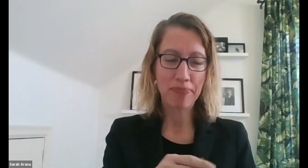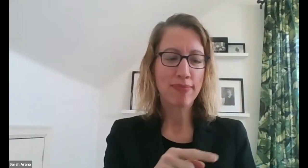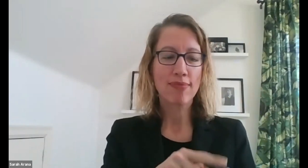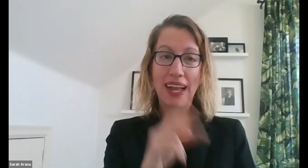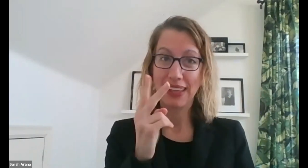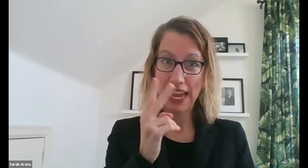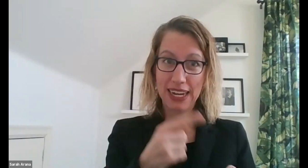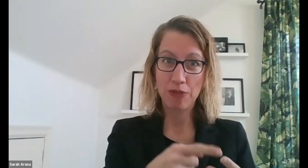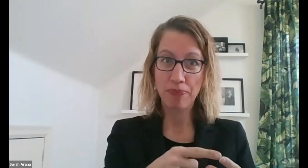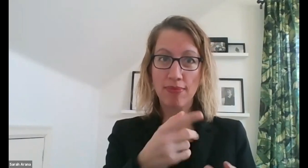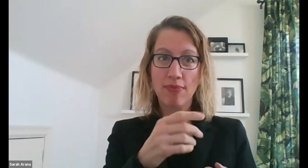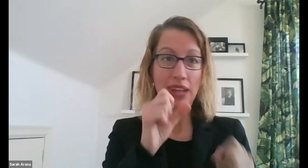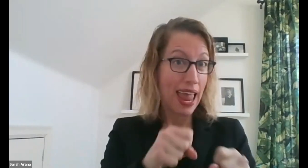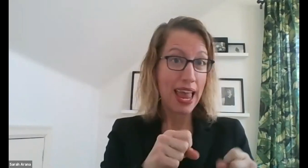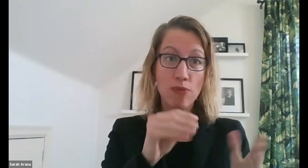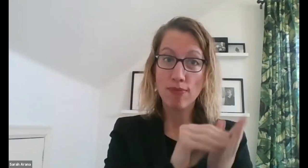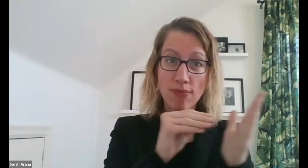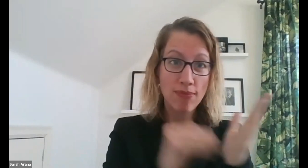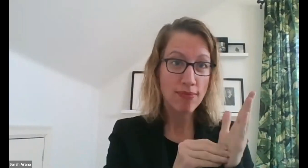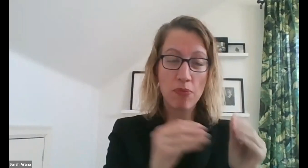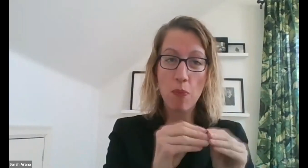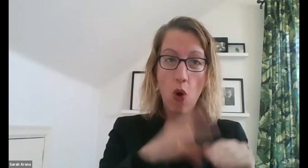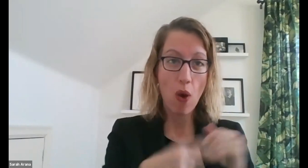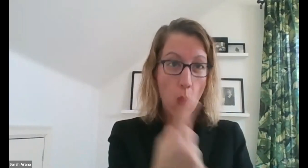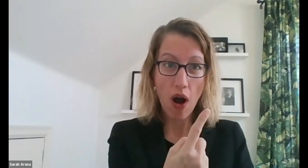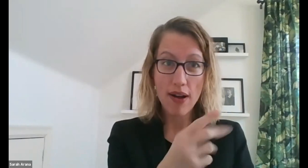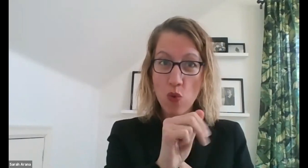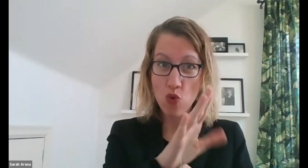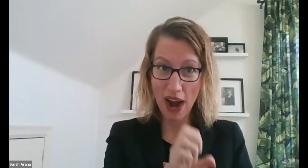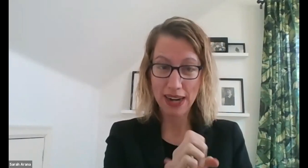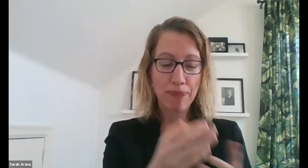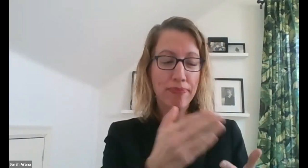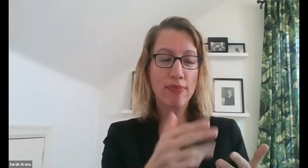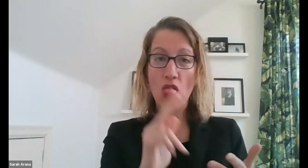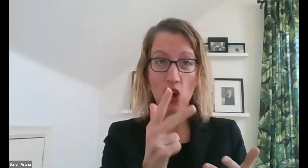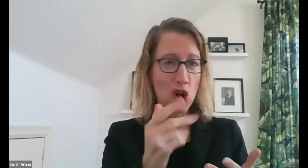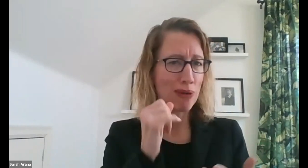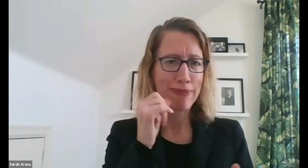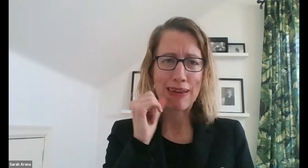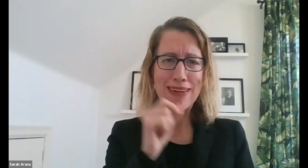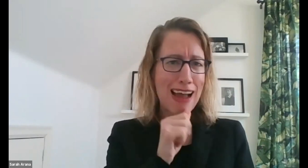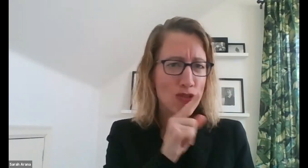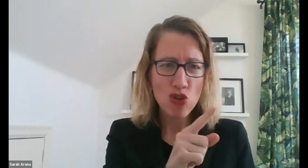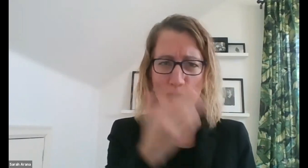related to your nationality, that's a good one. One of them could be